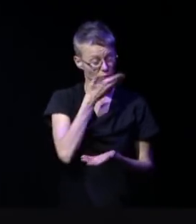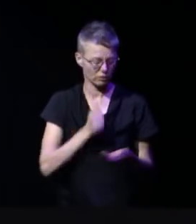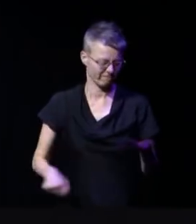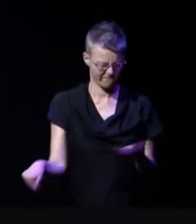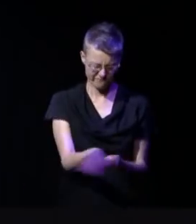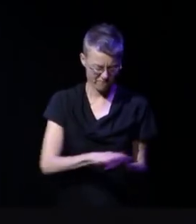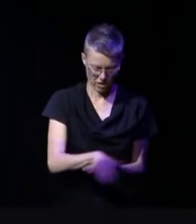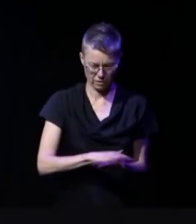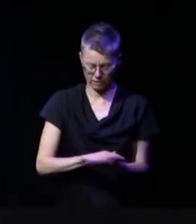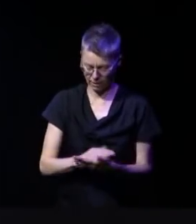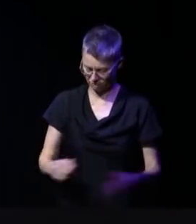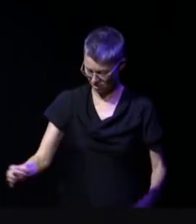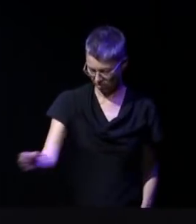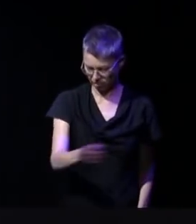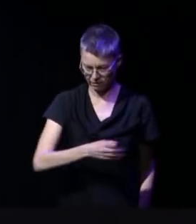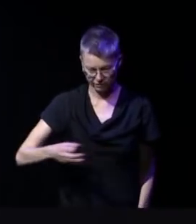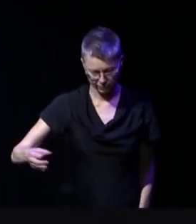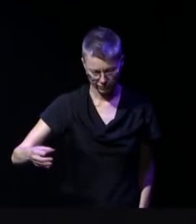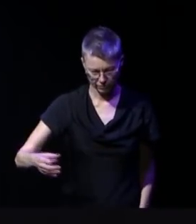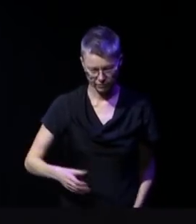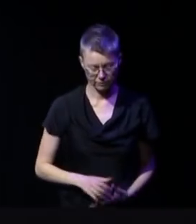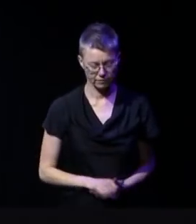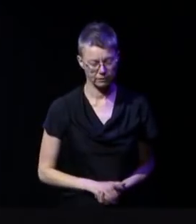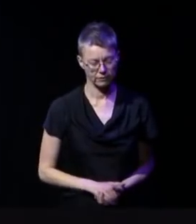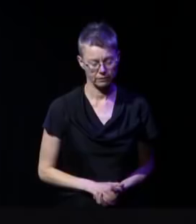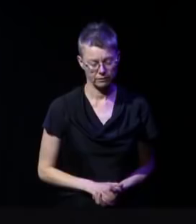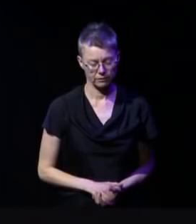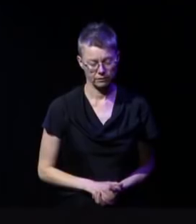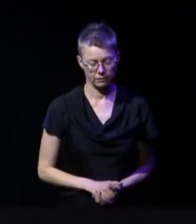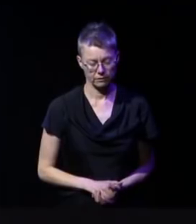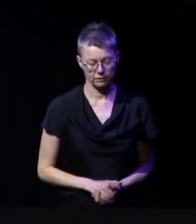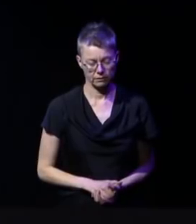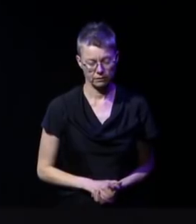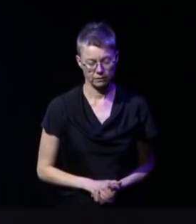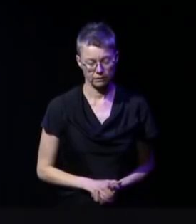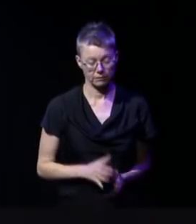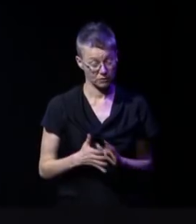Which means that we understand that protecting